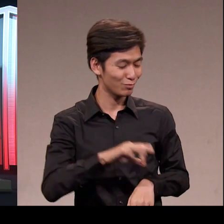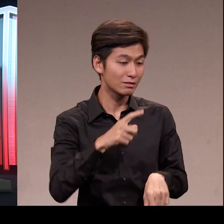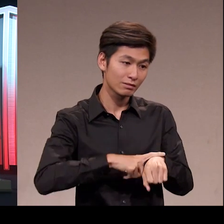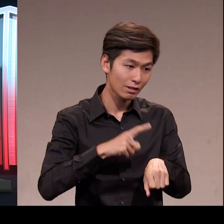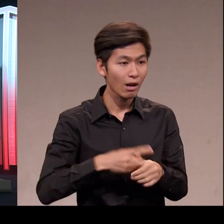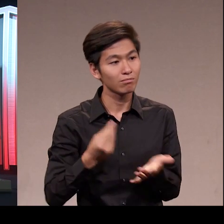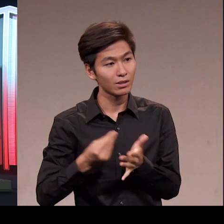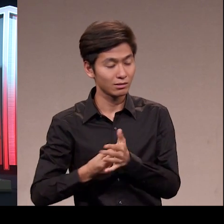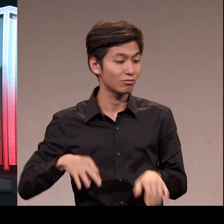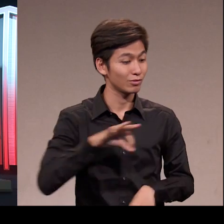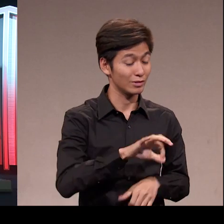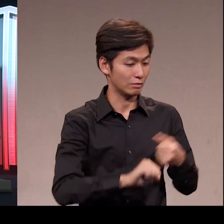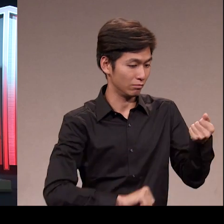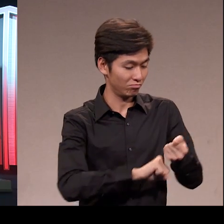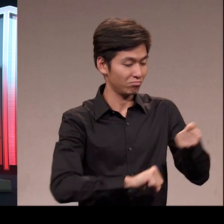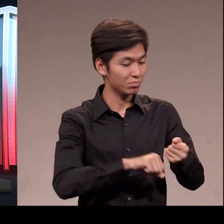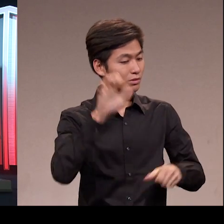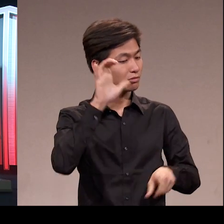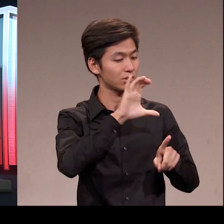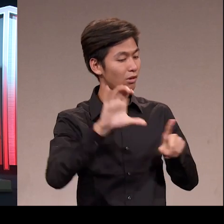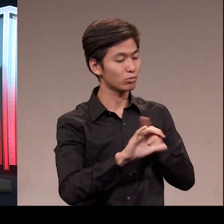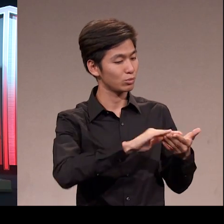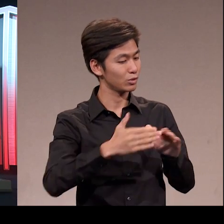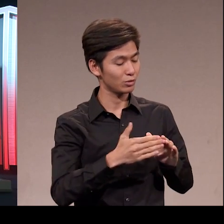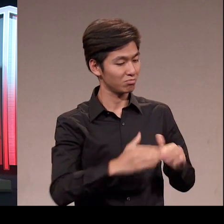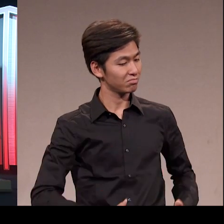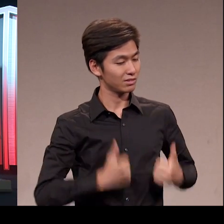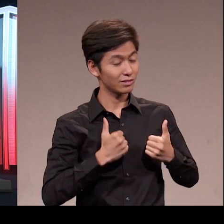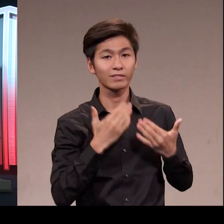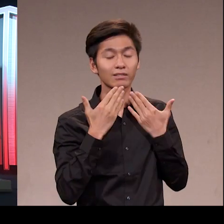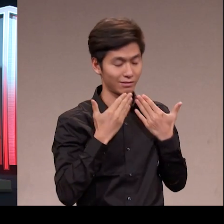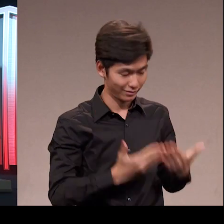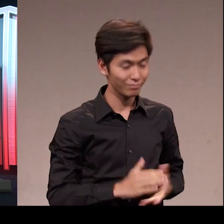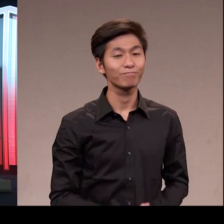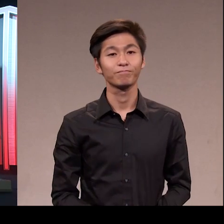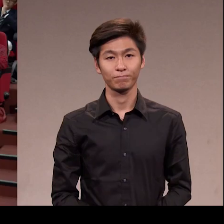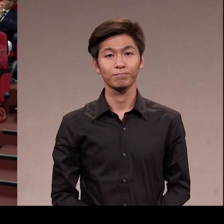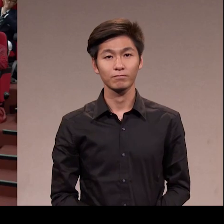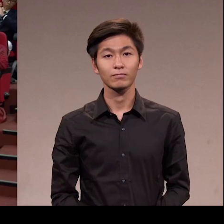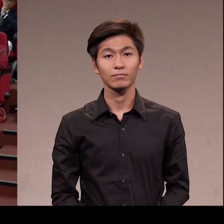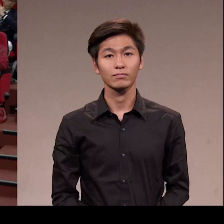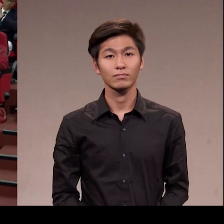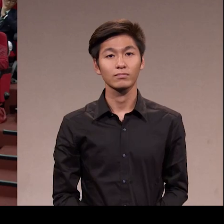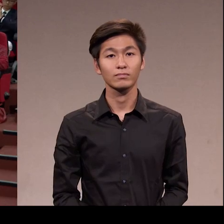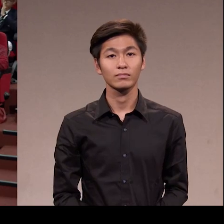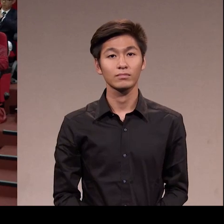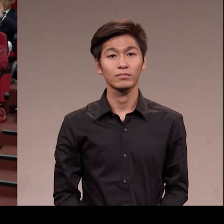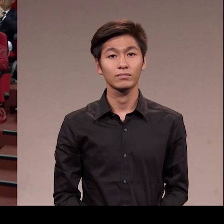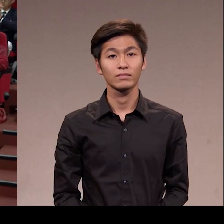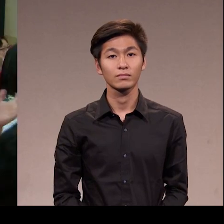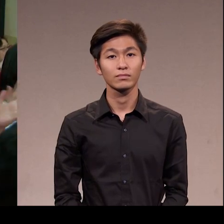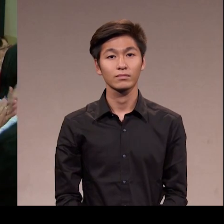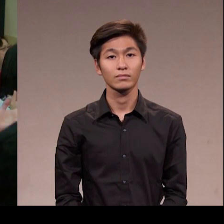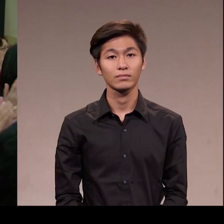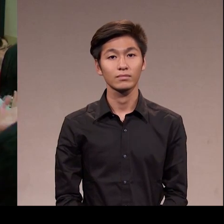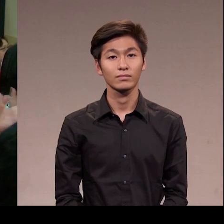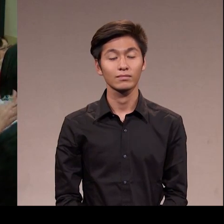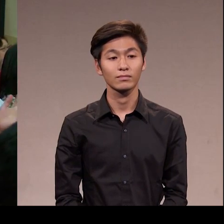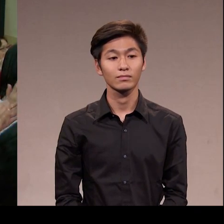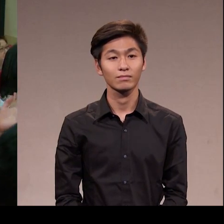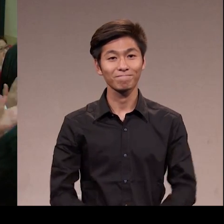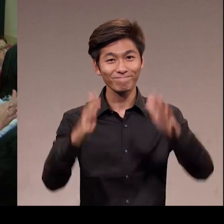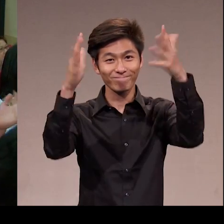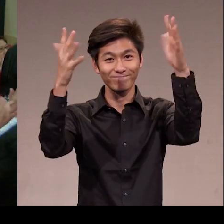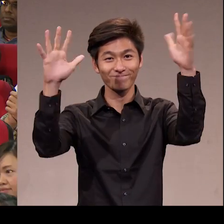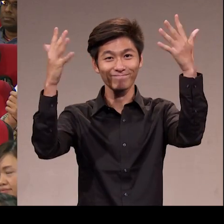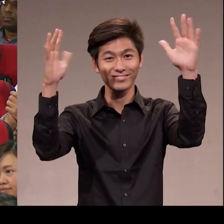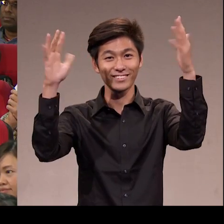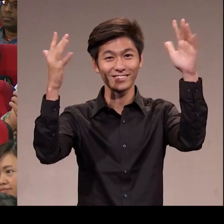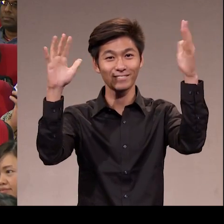to keep the Chinese culture alive. Thank you for that!